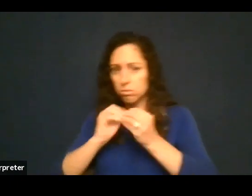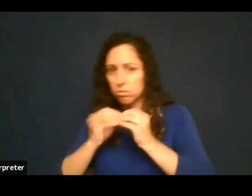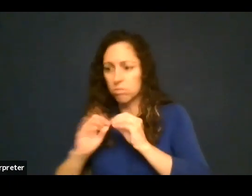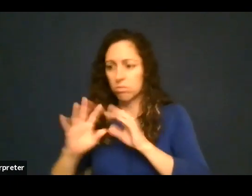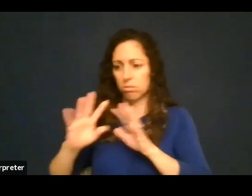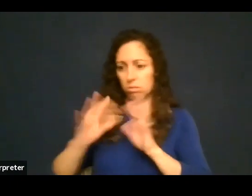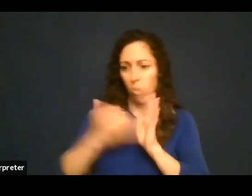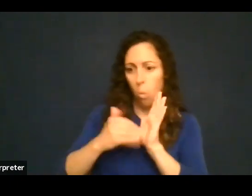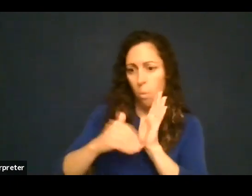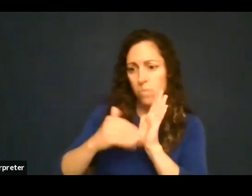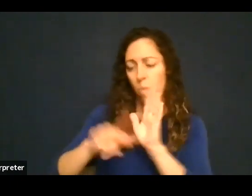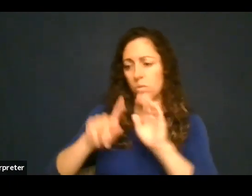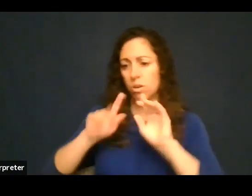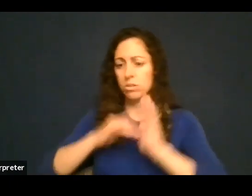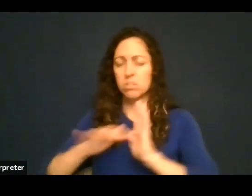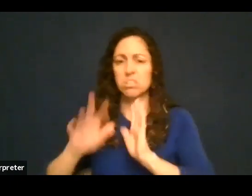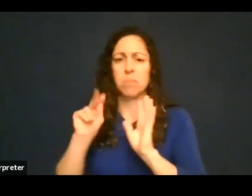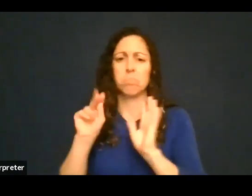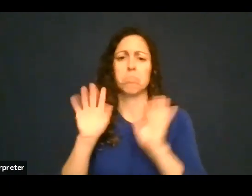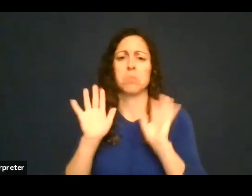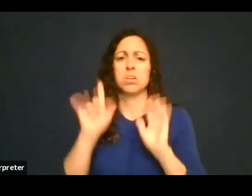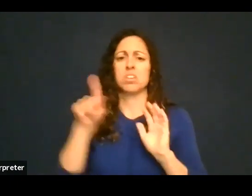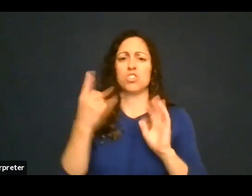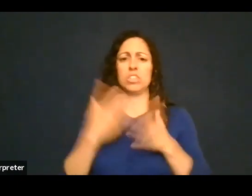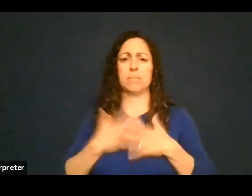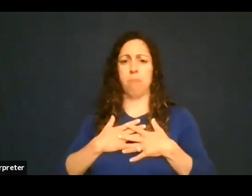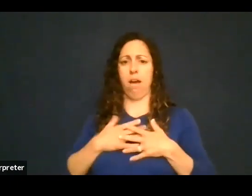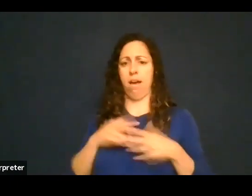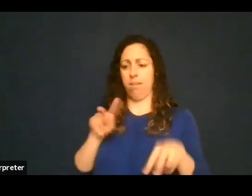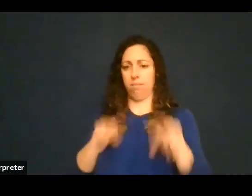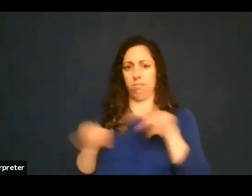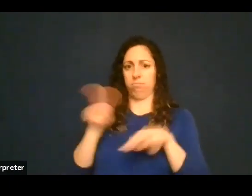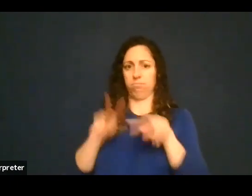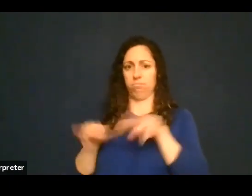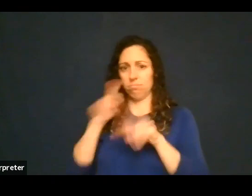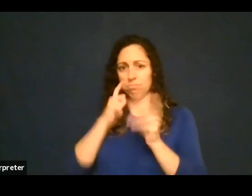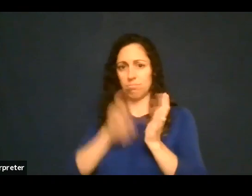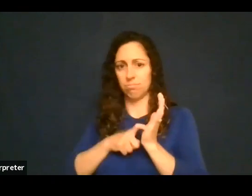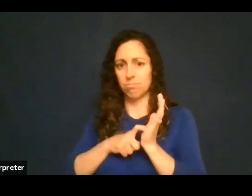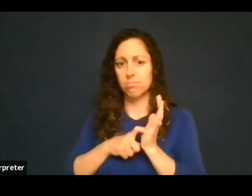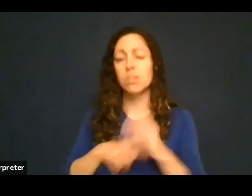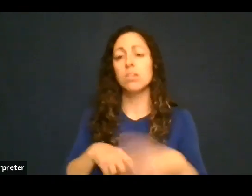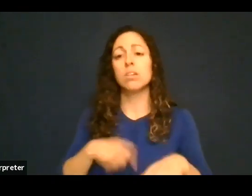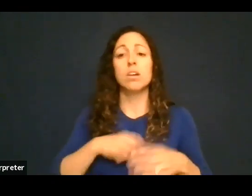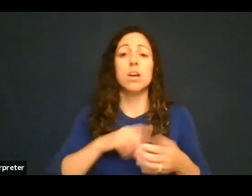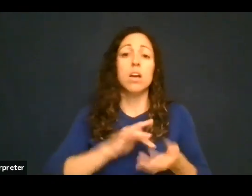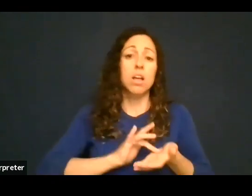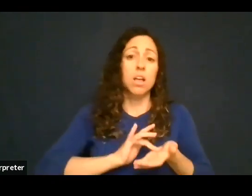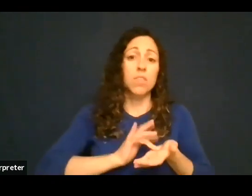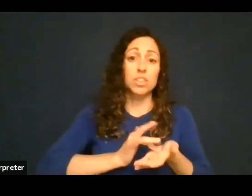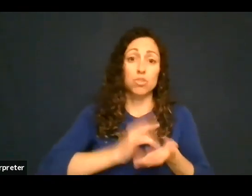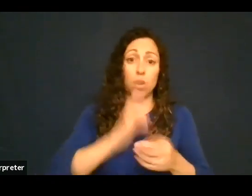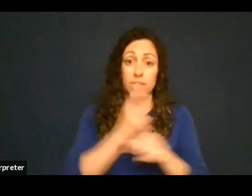What I did notice is, upon incubation with the drugs that are used in the study, I did see that the fish were more upright